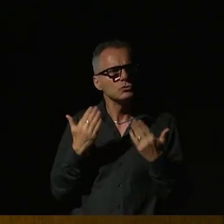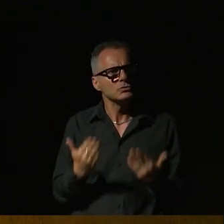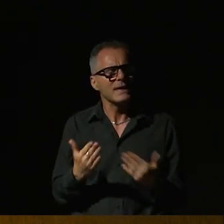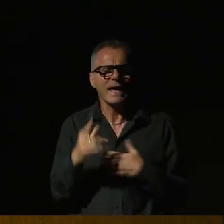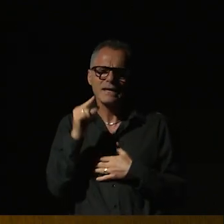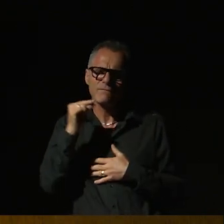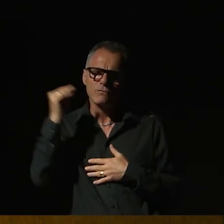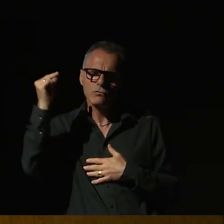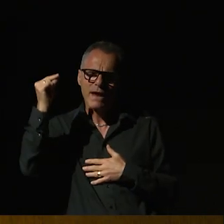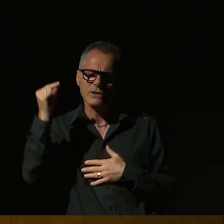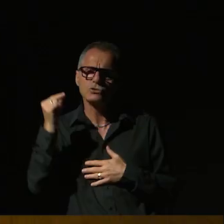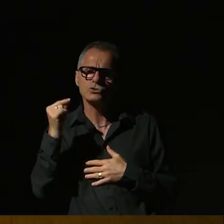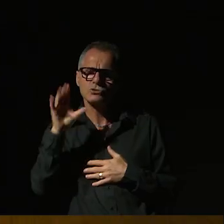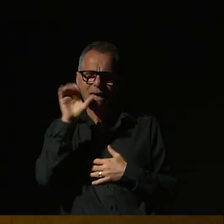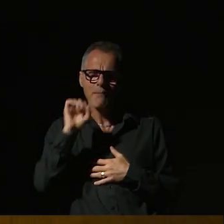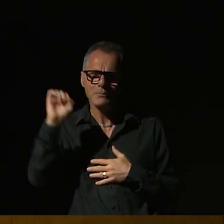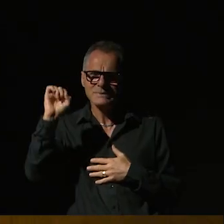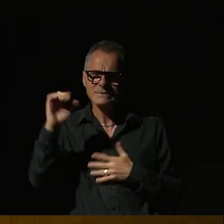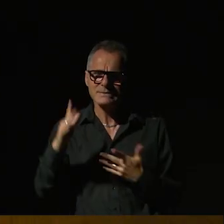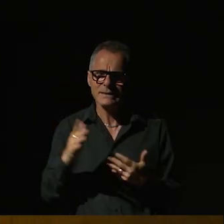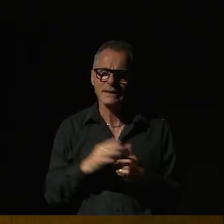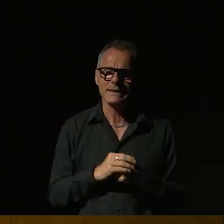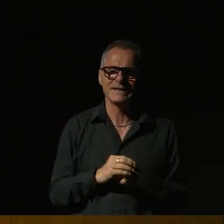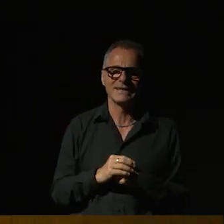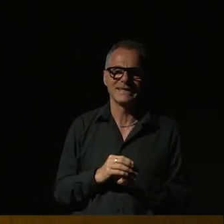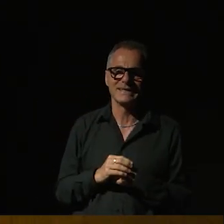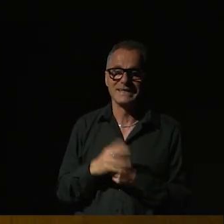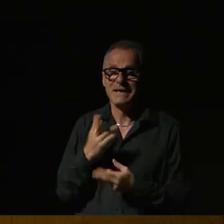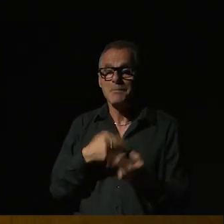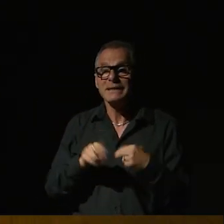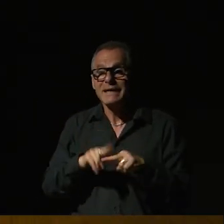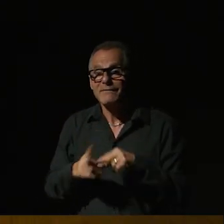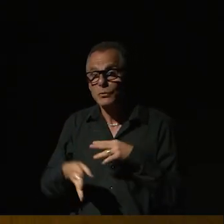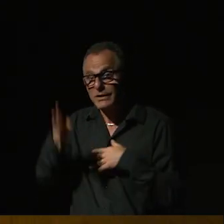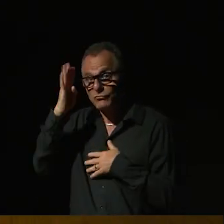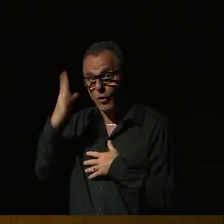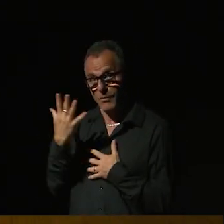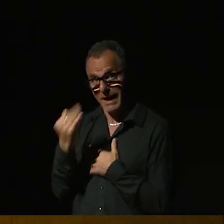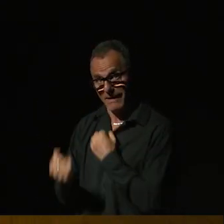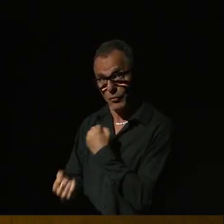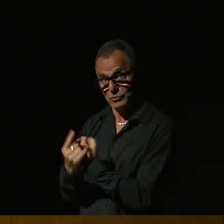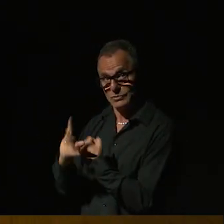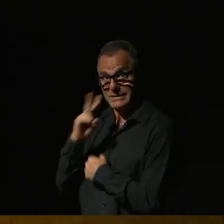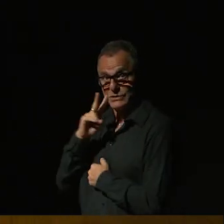I think they have two or three guided visits per week. If you are in Rome and have a chance to see it,